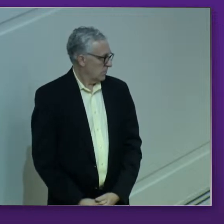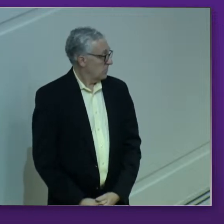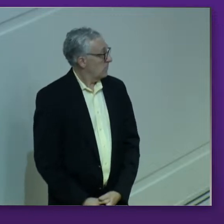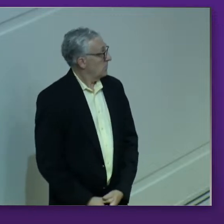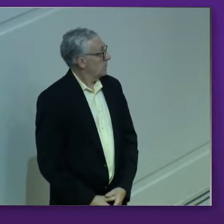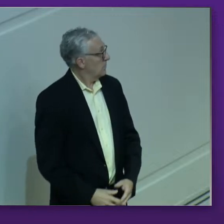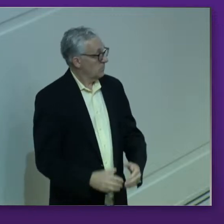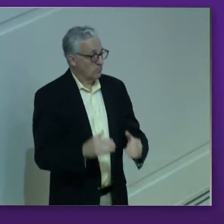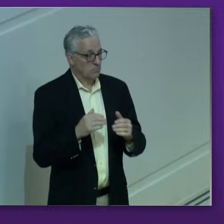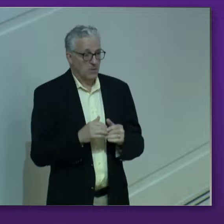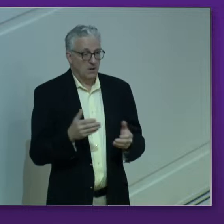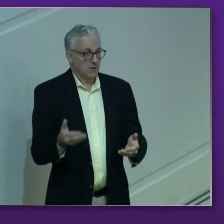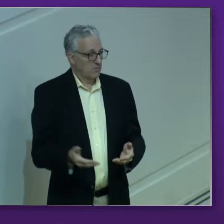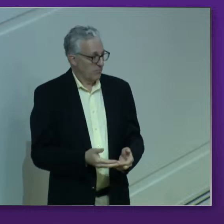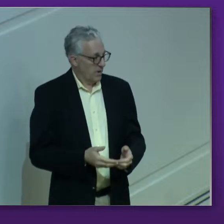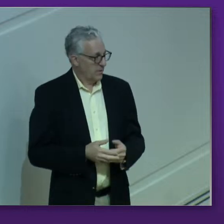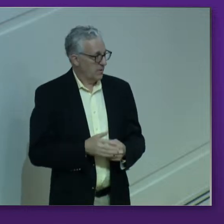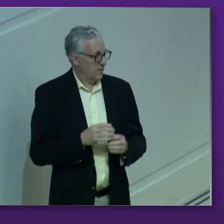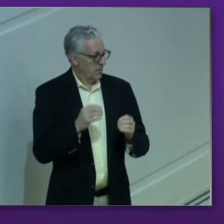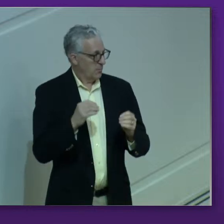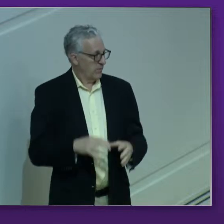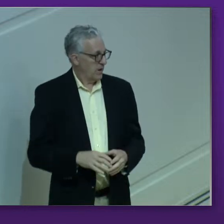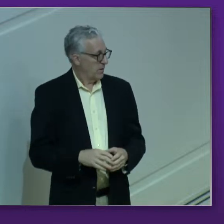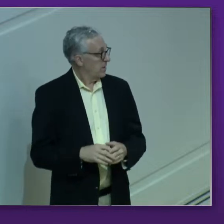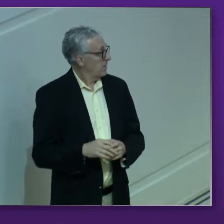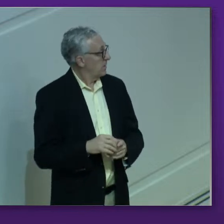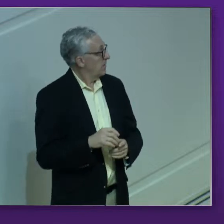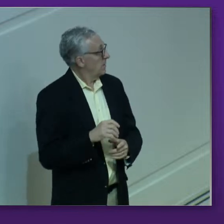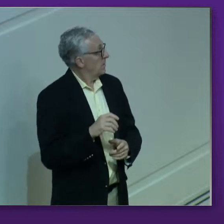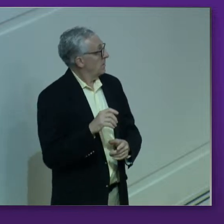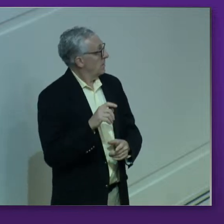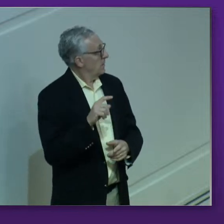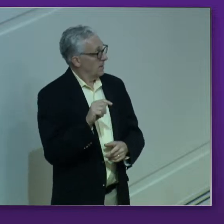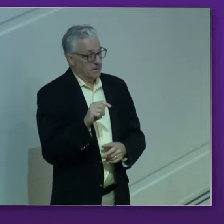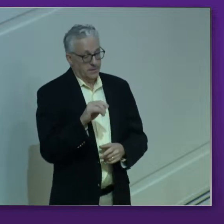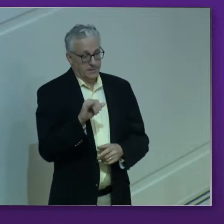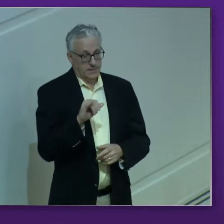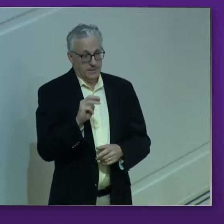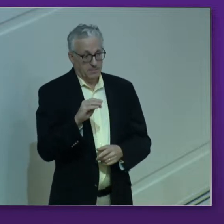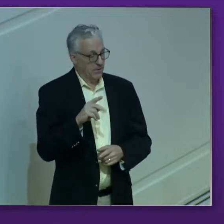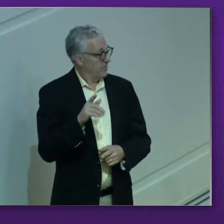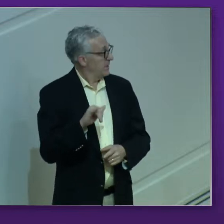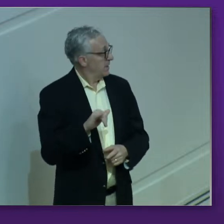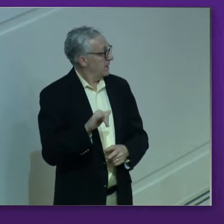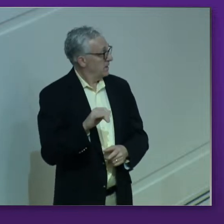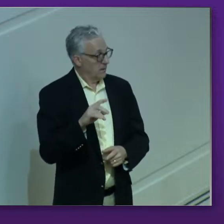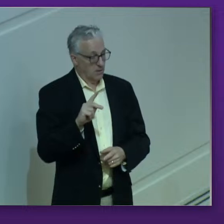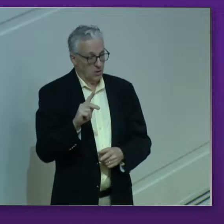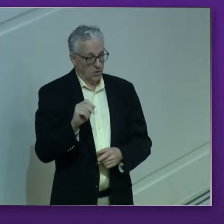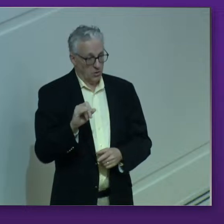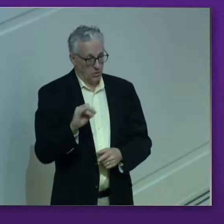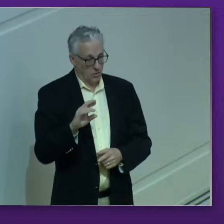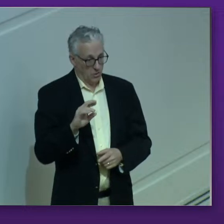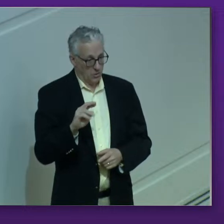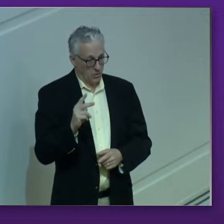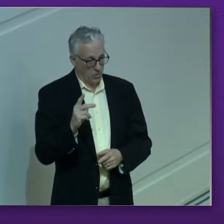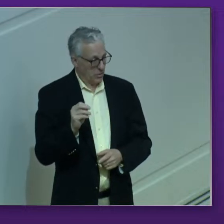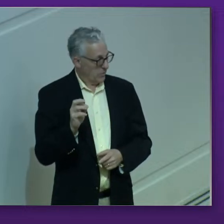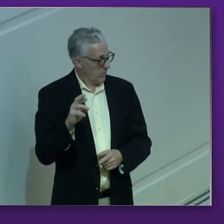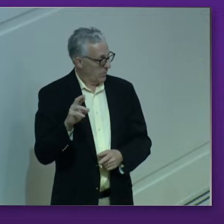DIFFERENT GRAMMAR LECTURES AND THIS HELPS THE STUDENTS TO FEEL HEARD AND RESPECTED. CONGRATULATIONS PROF. JONES.